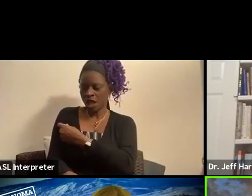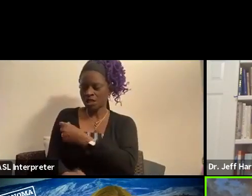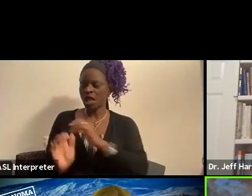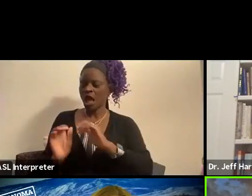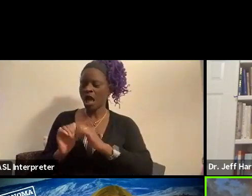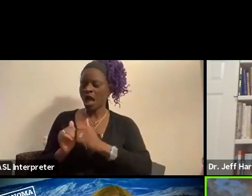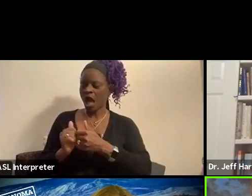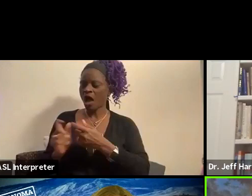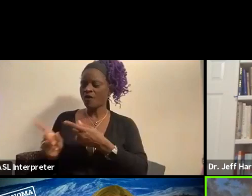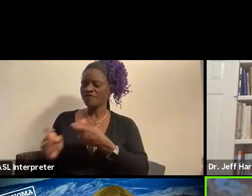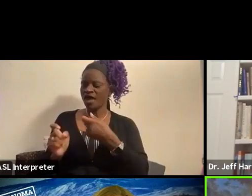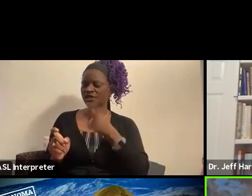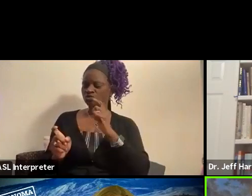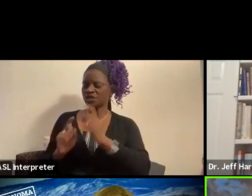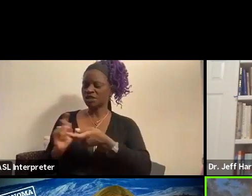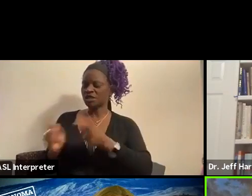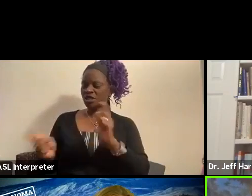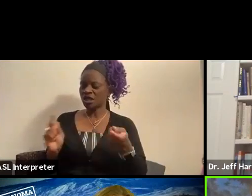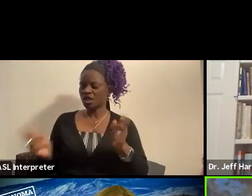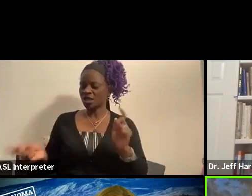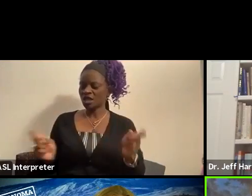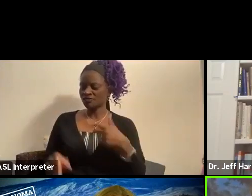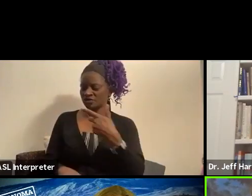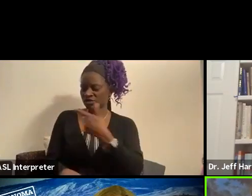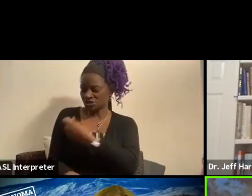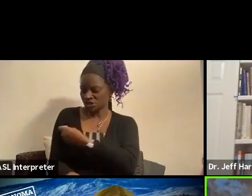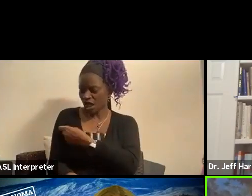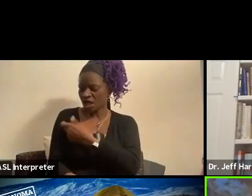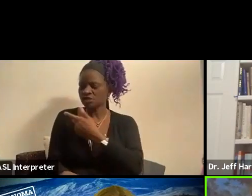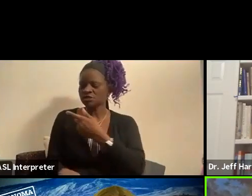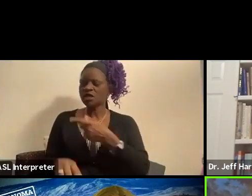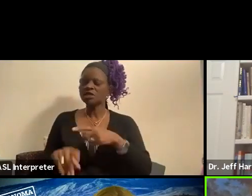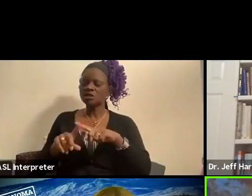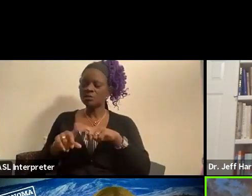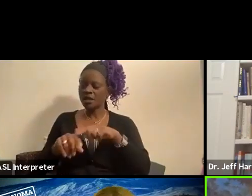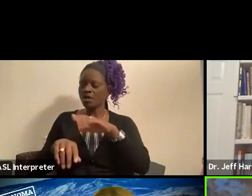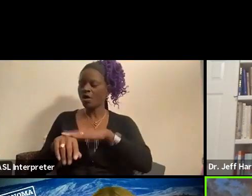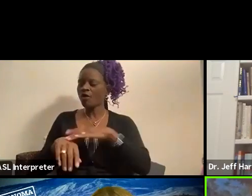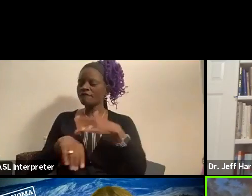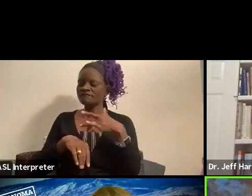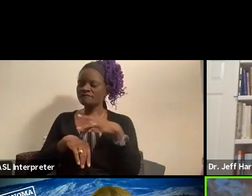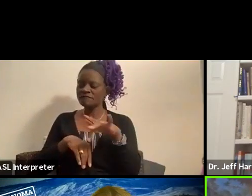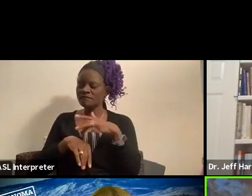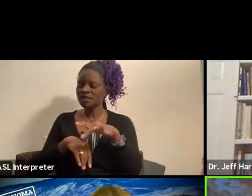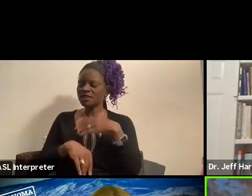in turn depends on the availability of vaccines. So the more people that we can get